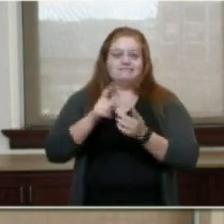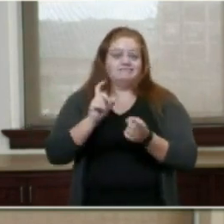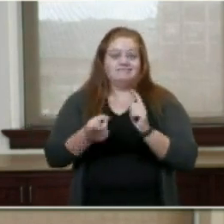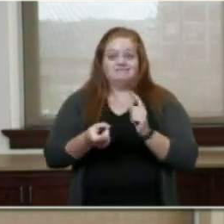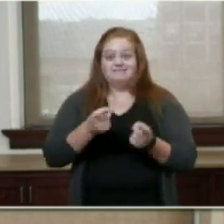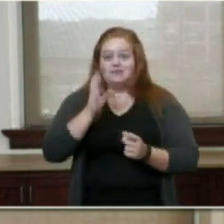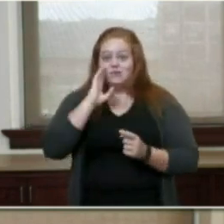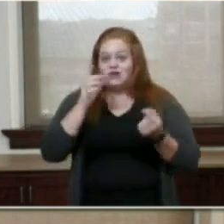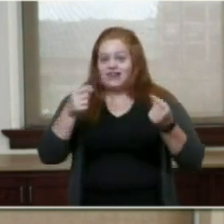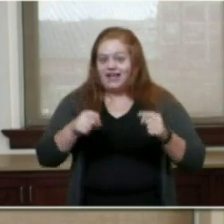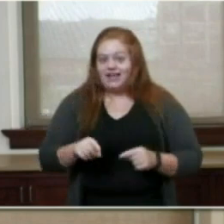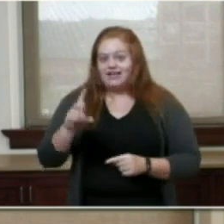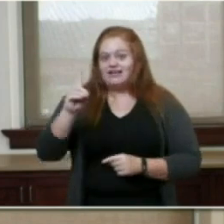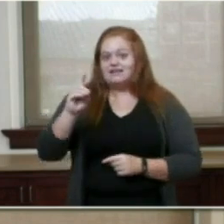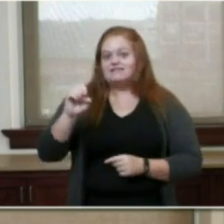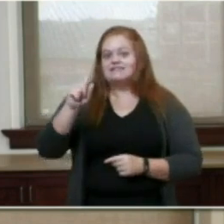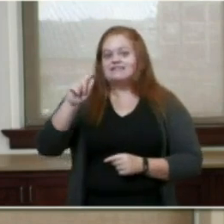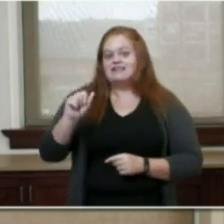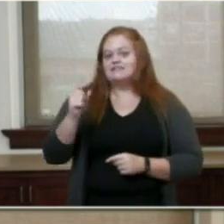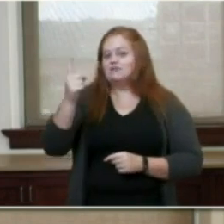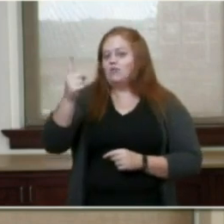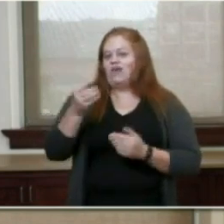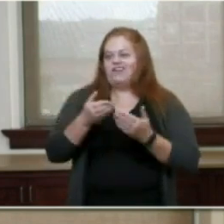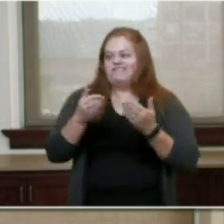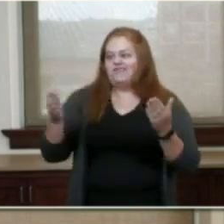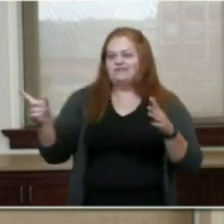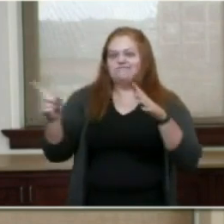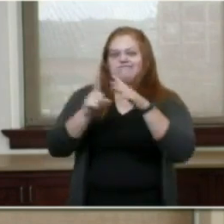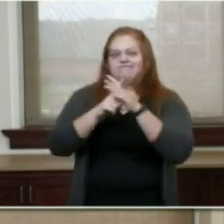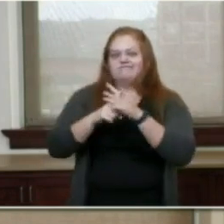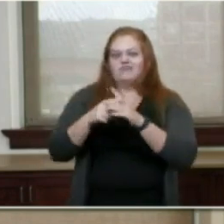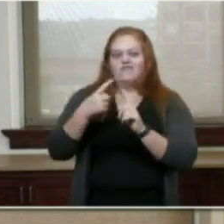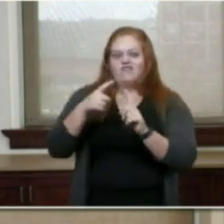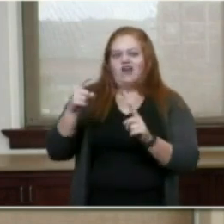variant is just one of those mutations of the virus that was almost